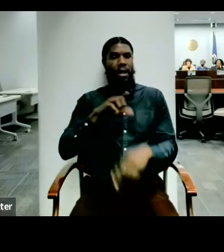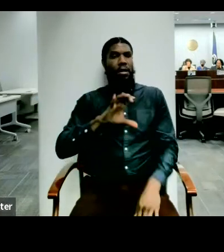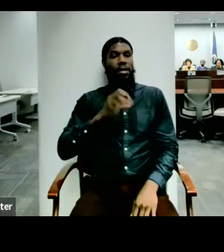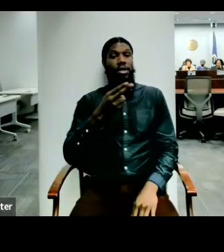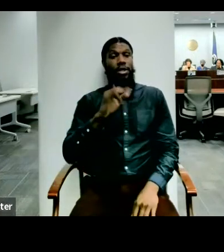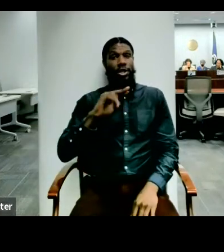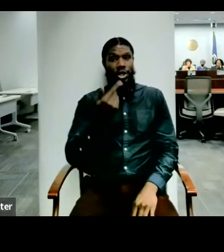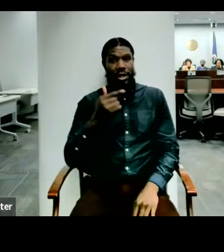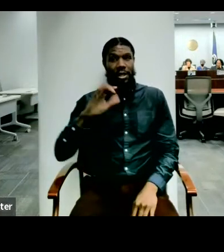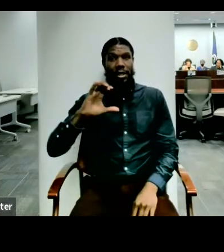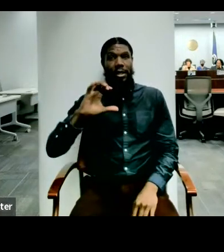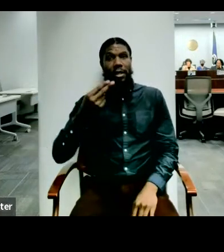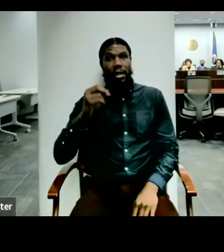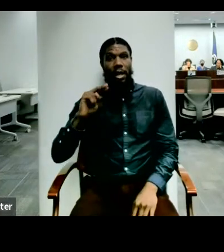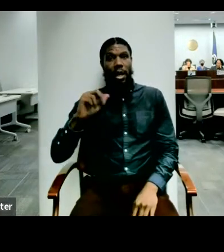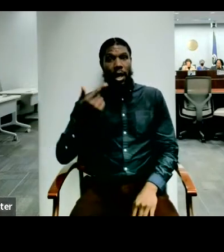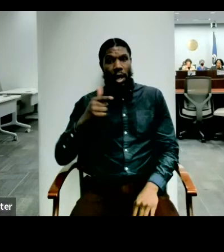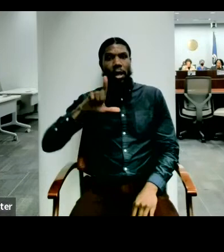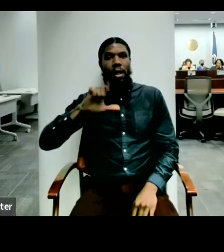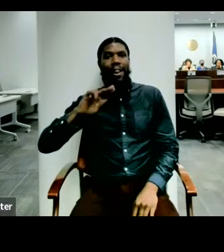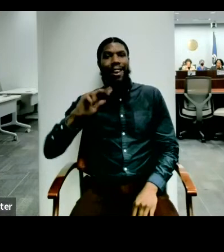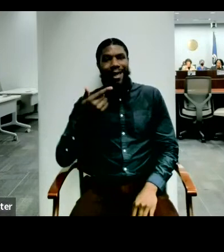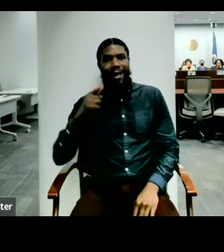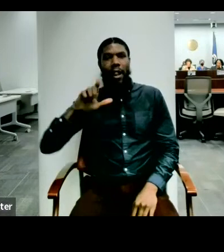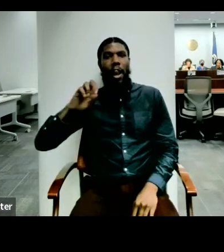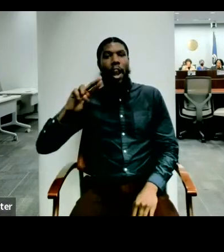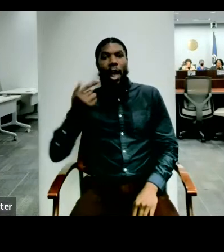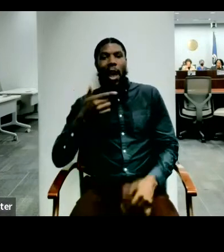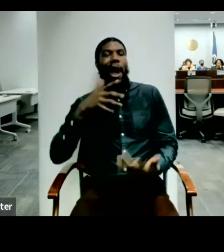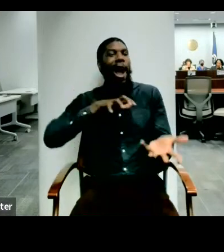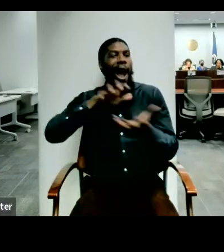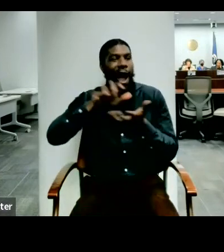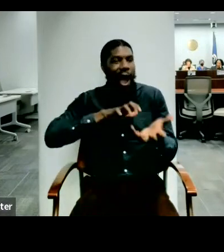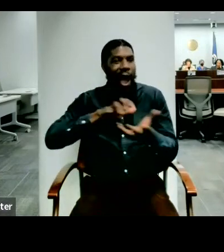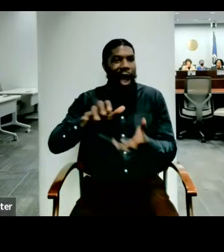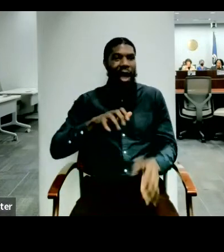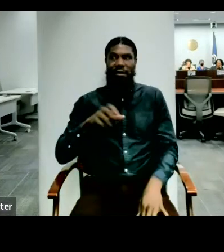Ling Long and laughed, reported by Cambodian learn in Texas.